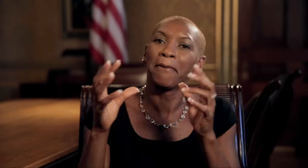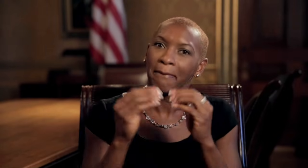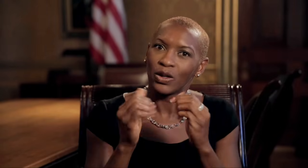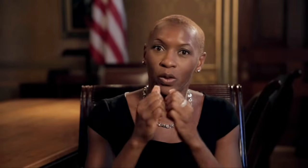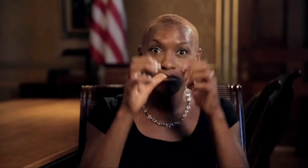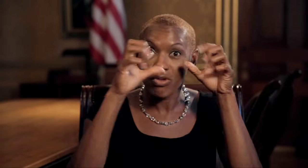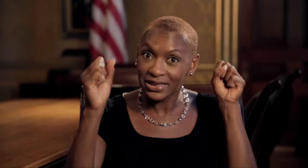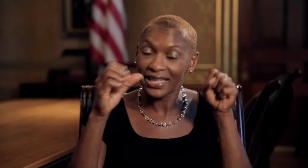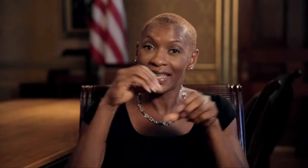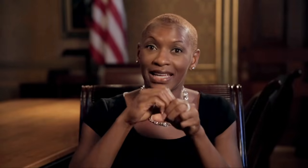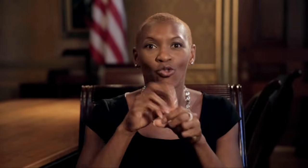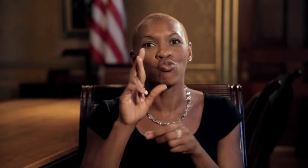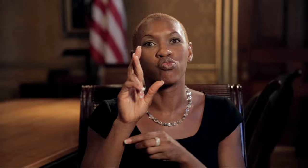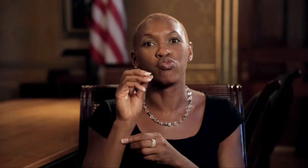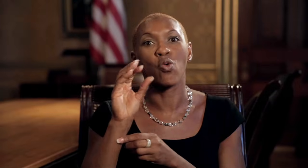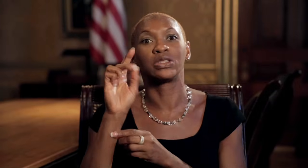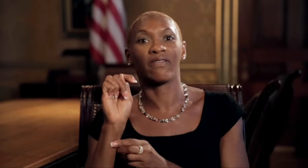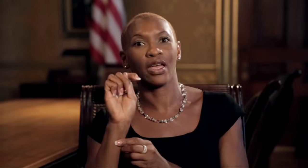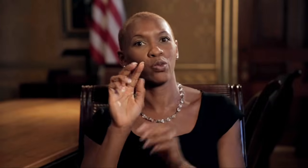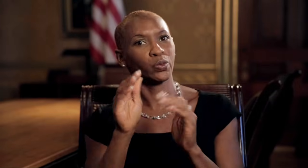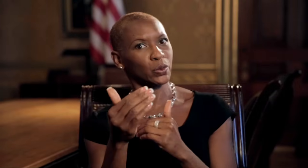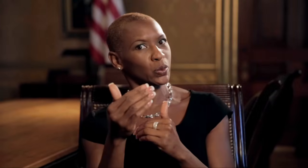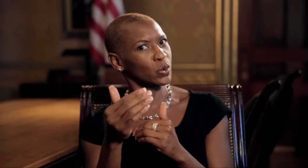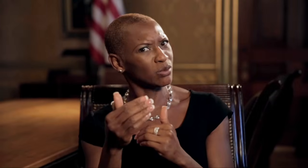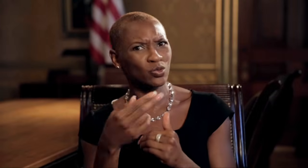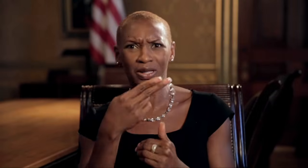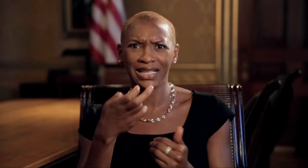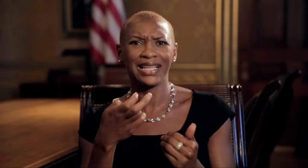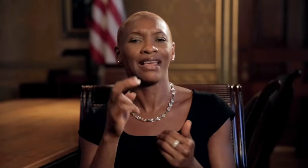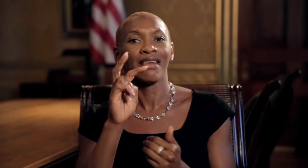to meet with the President in the Roosevelt Room.